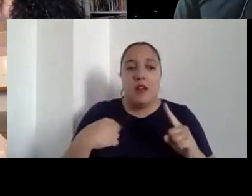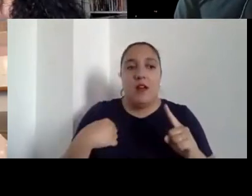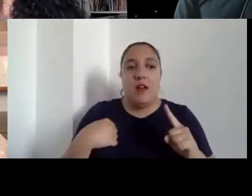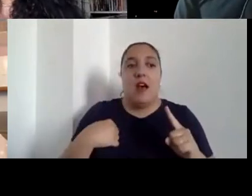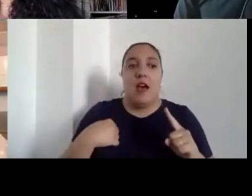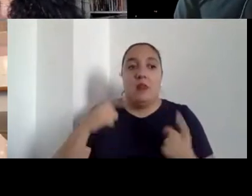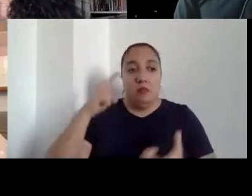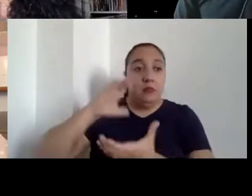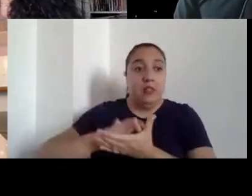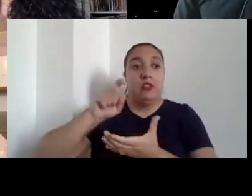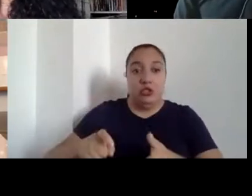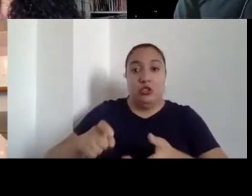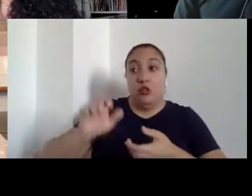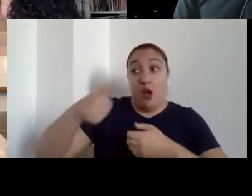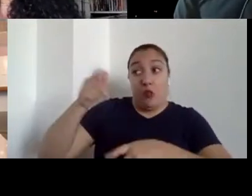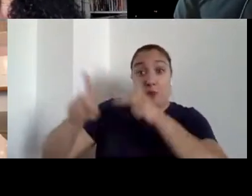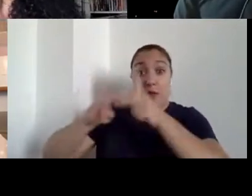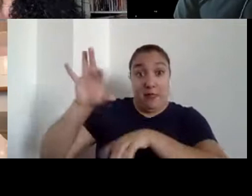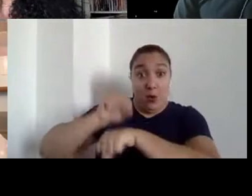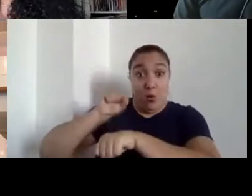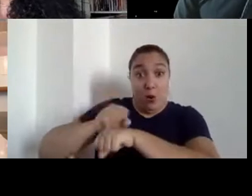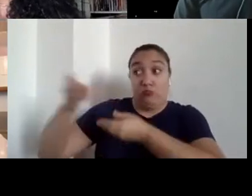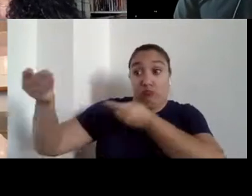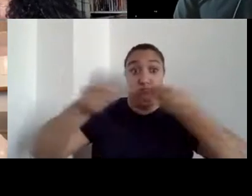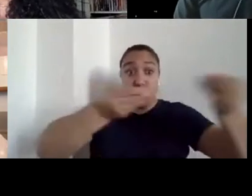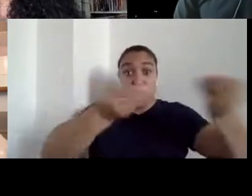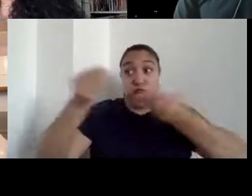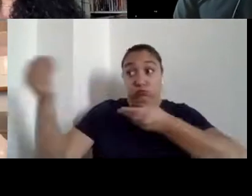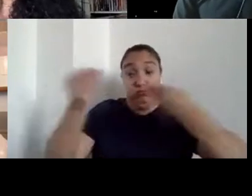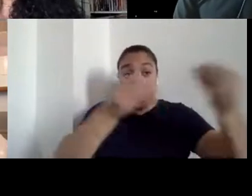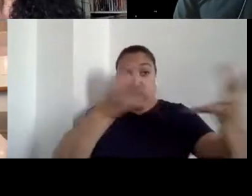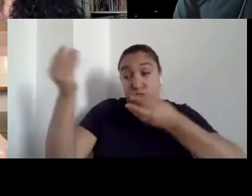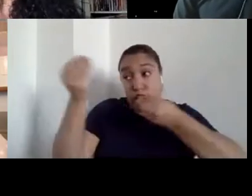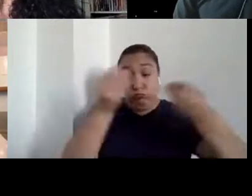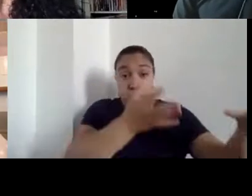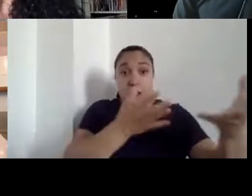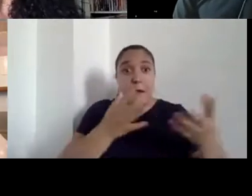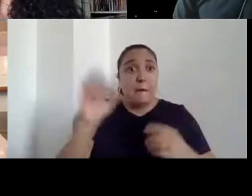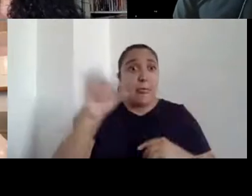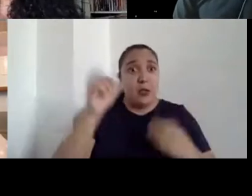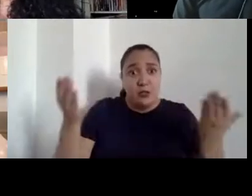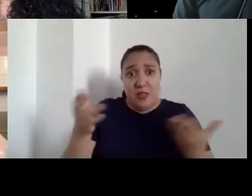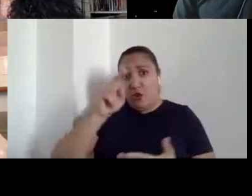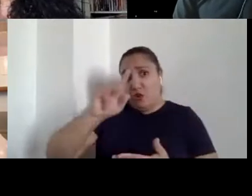other people's work even in New York there is so many organization groups that do great